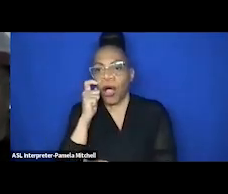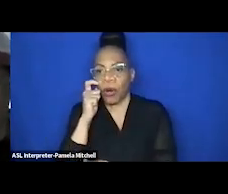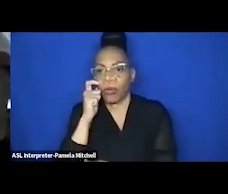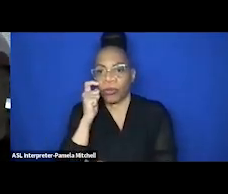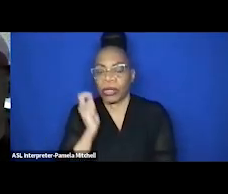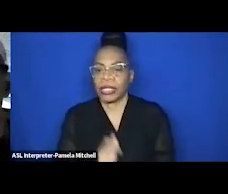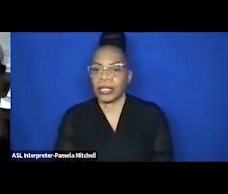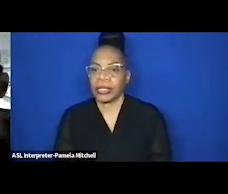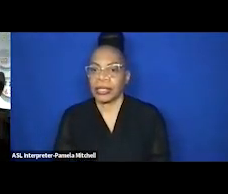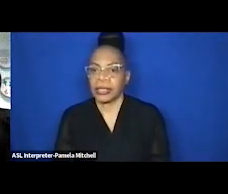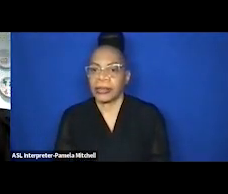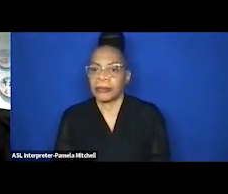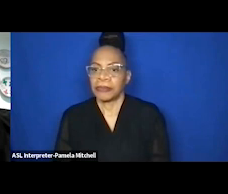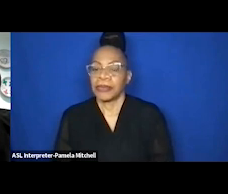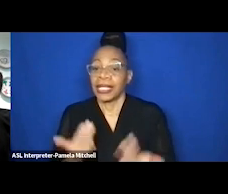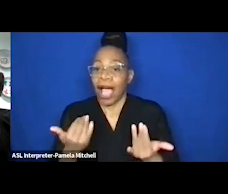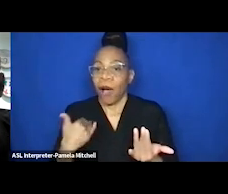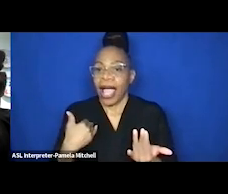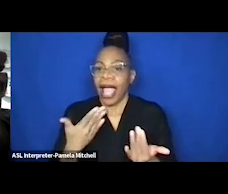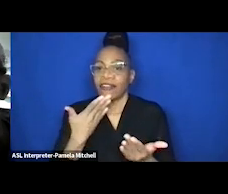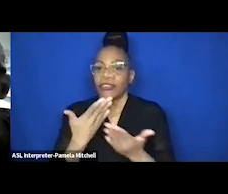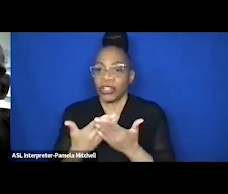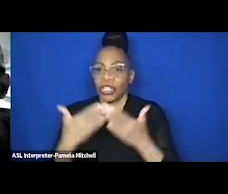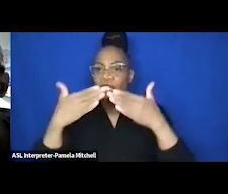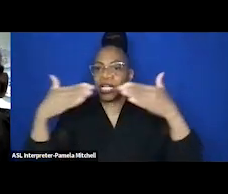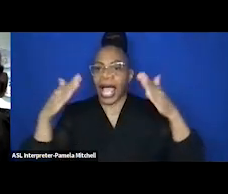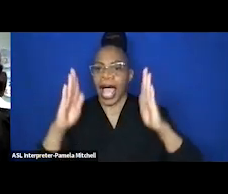I got great hygiene. And I got a smile on my face today.